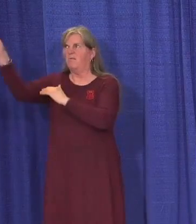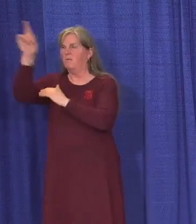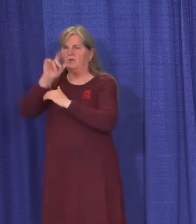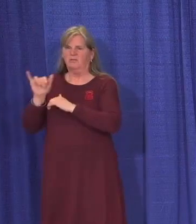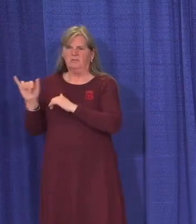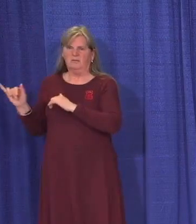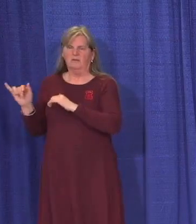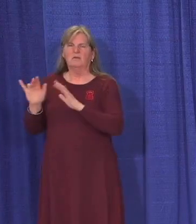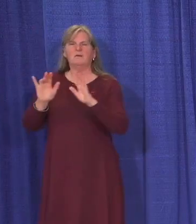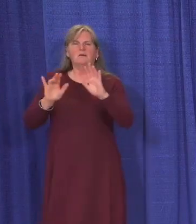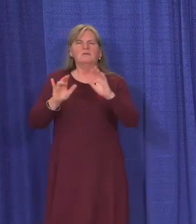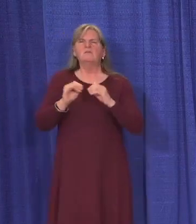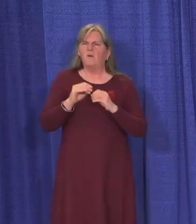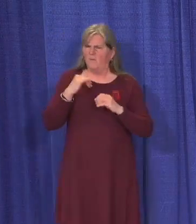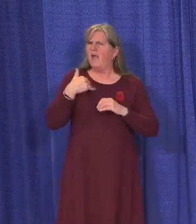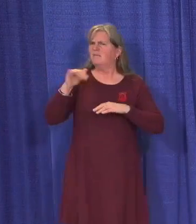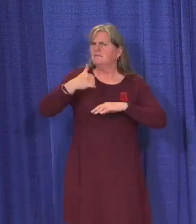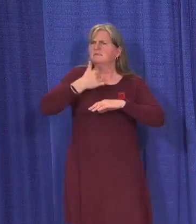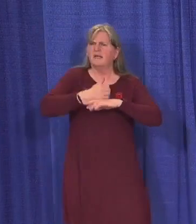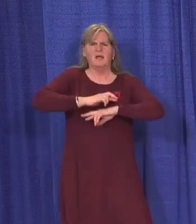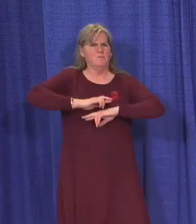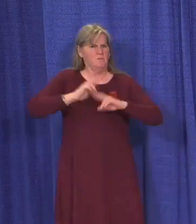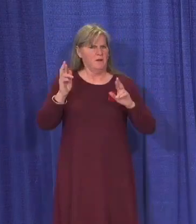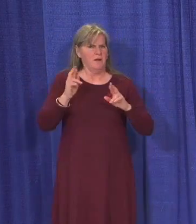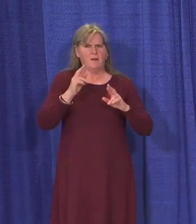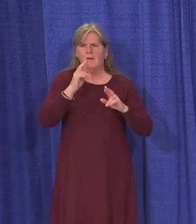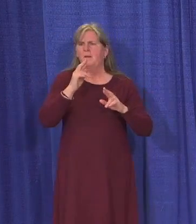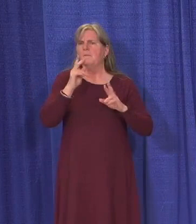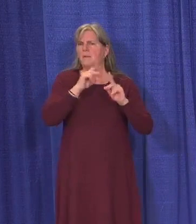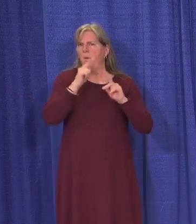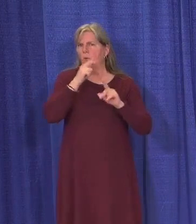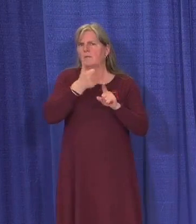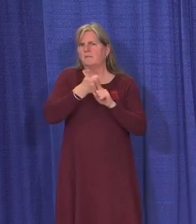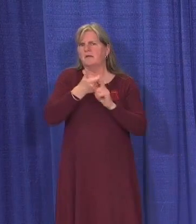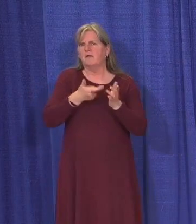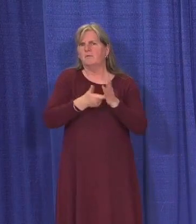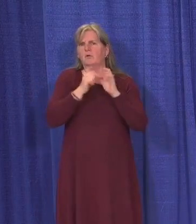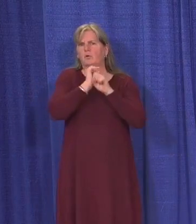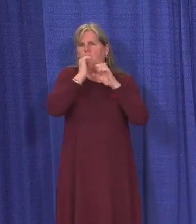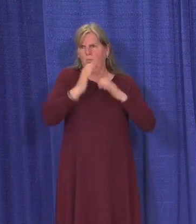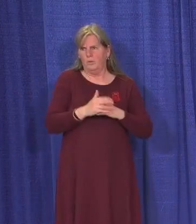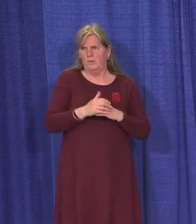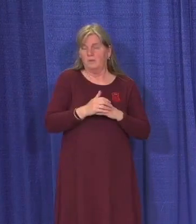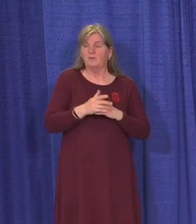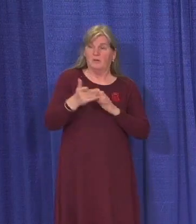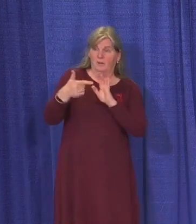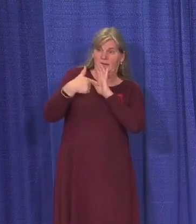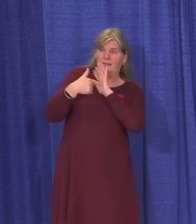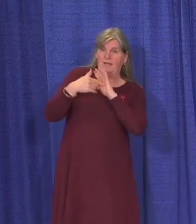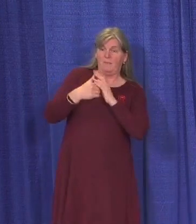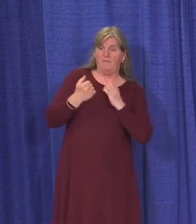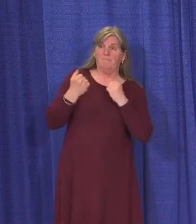understanding and requirement they observe self-isolation when not at work and have safety